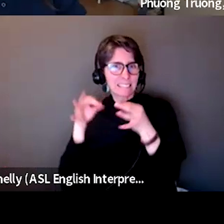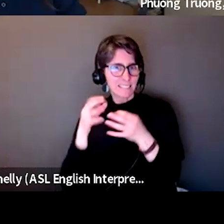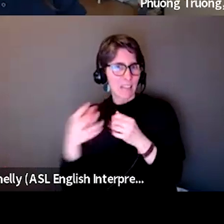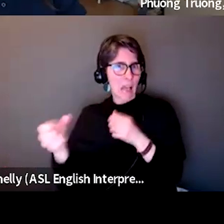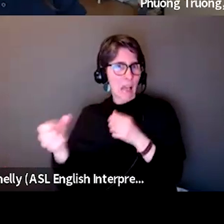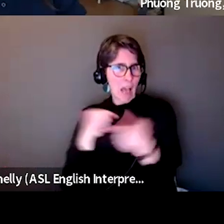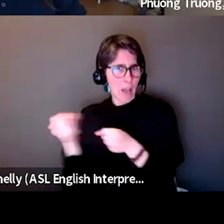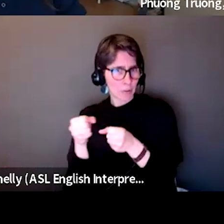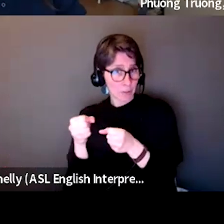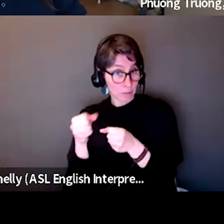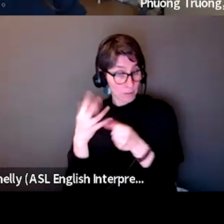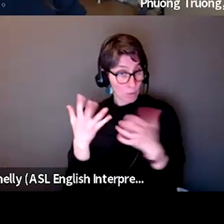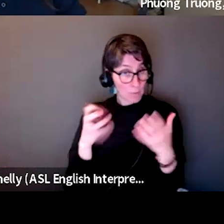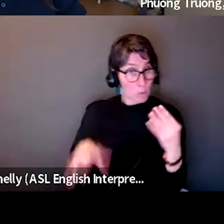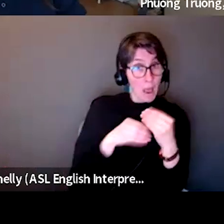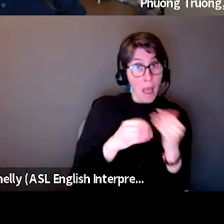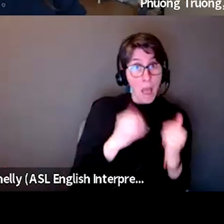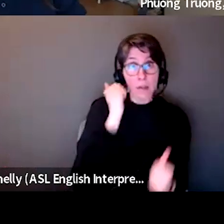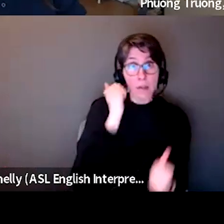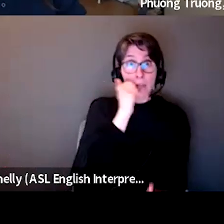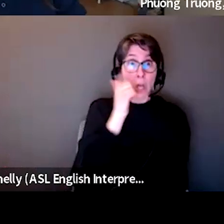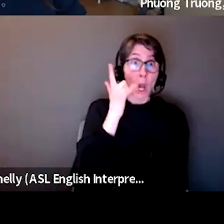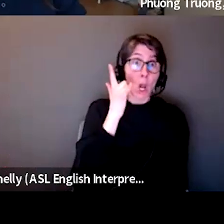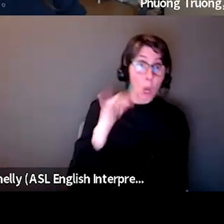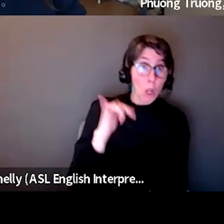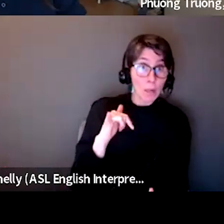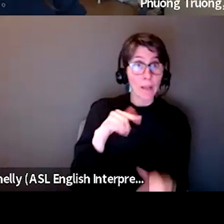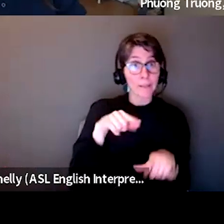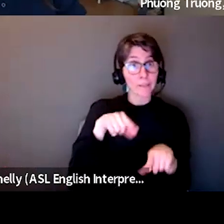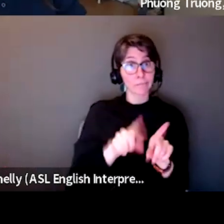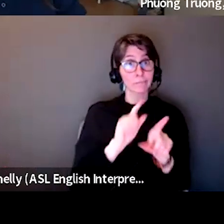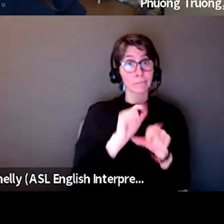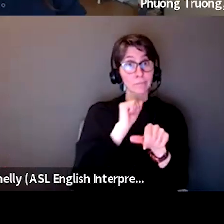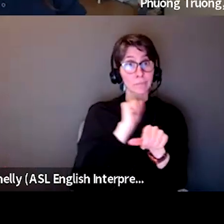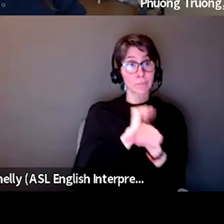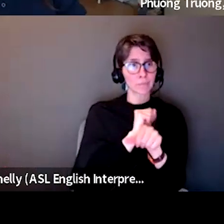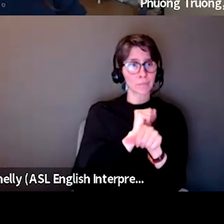talk about day-to-day here in the office? Don: Well, actually, you know what? I think the